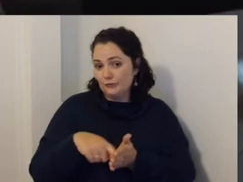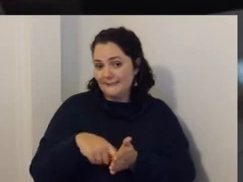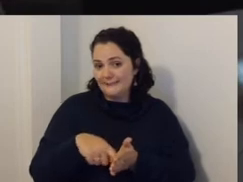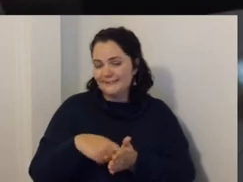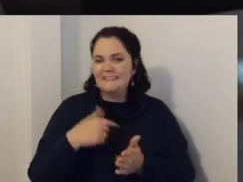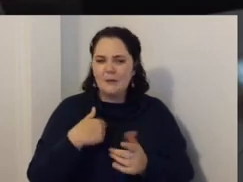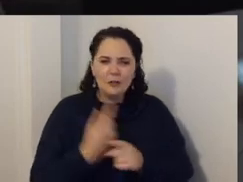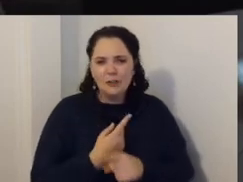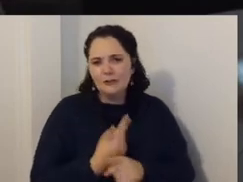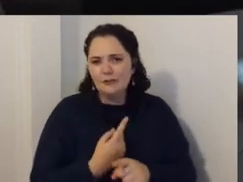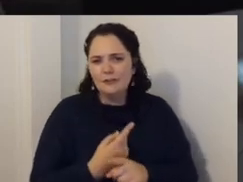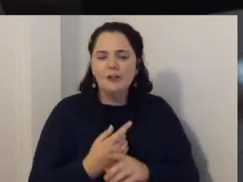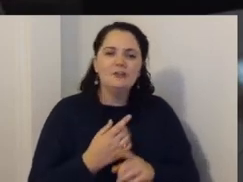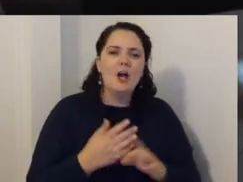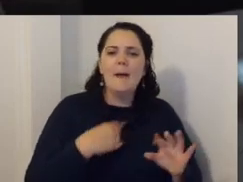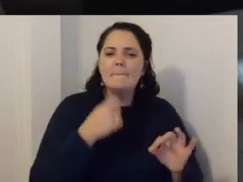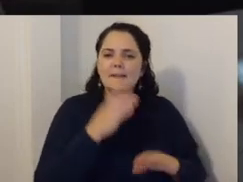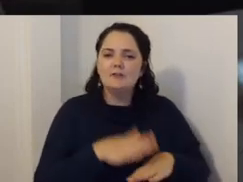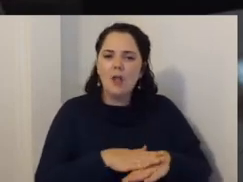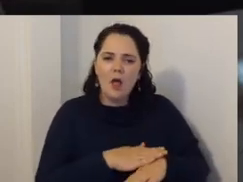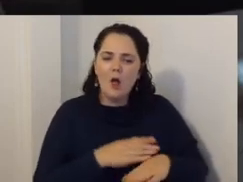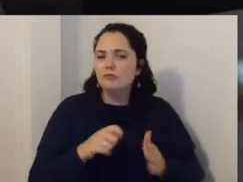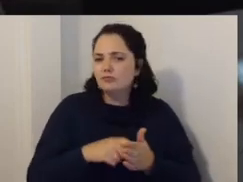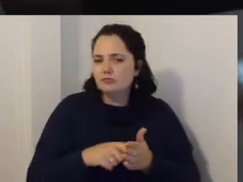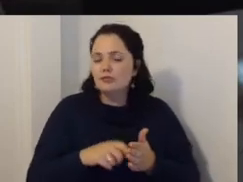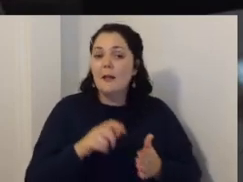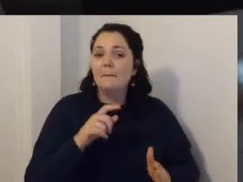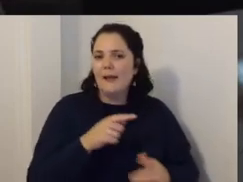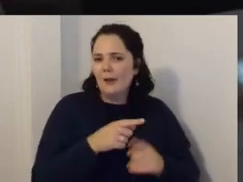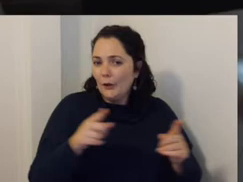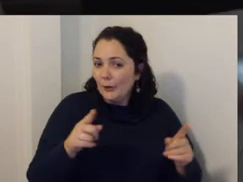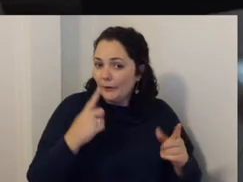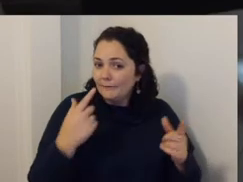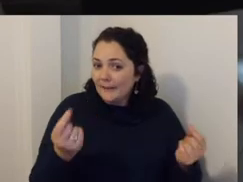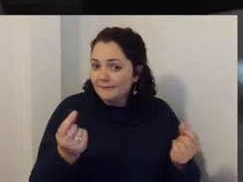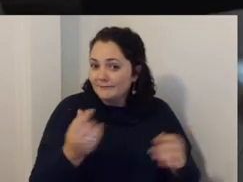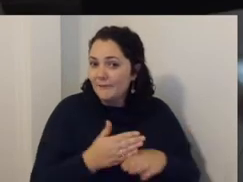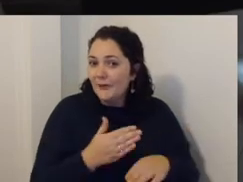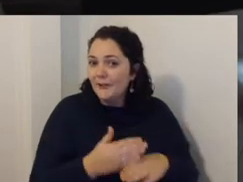because I'm talking and working a little bit more slowly than y'all I'm sure